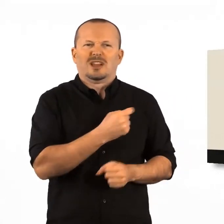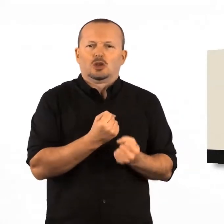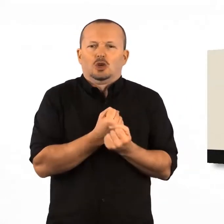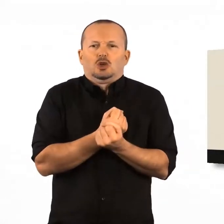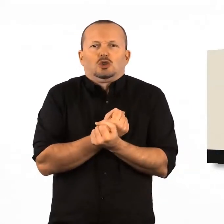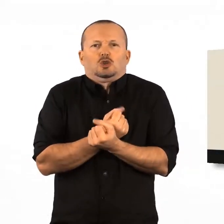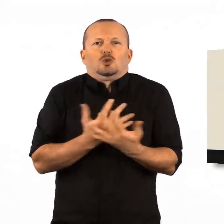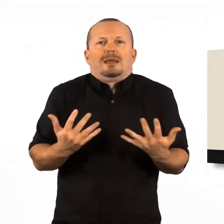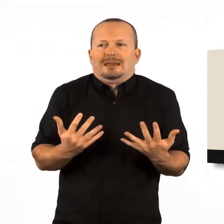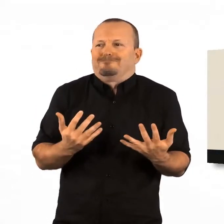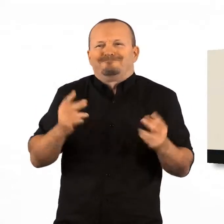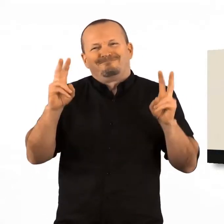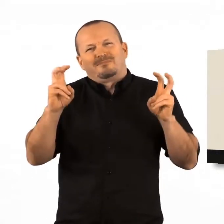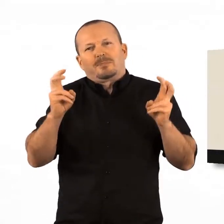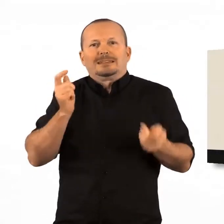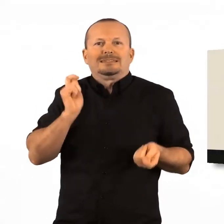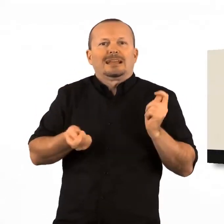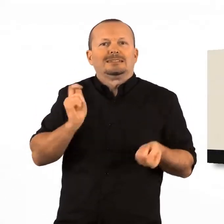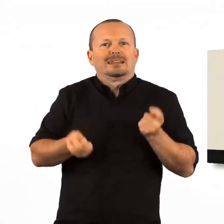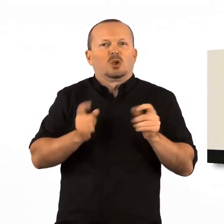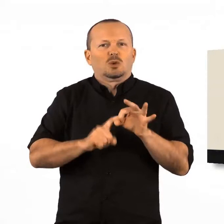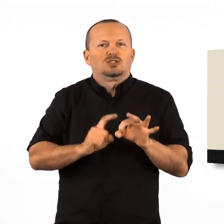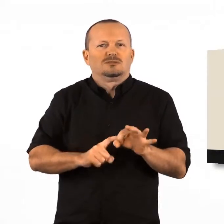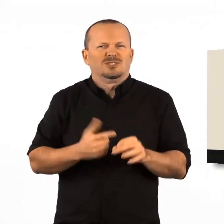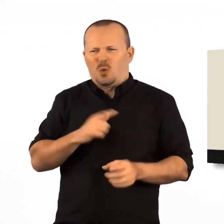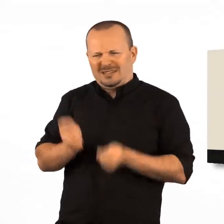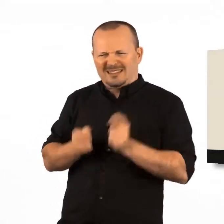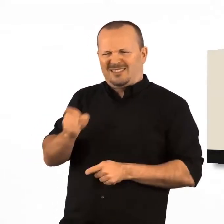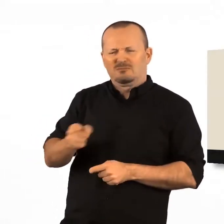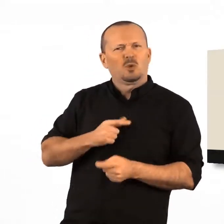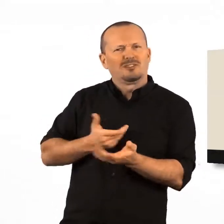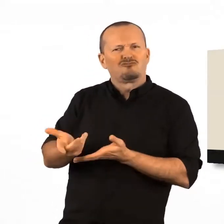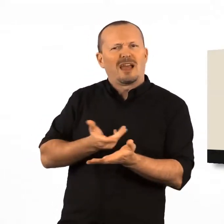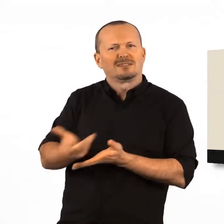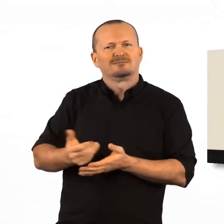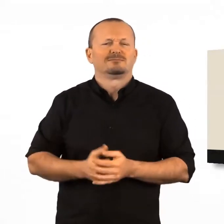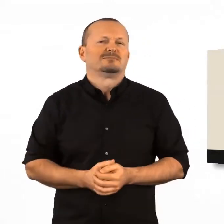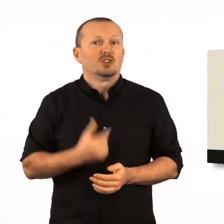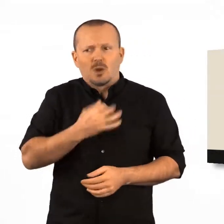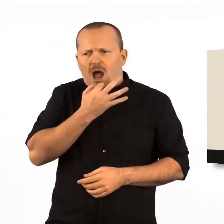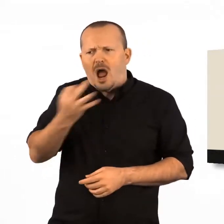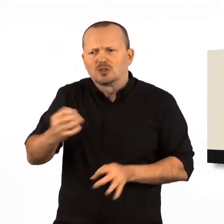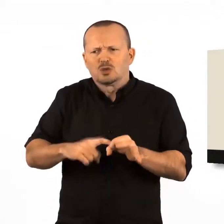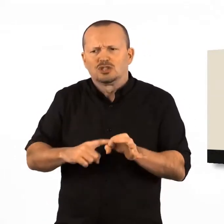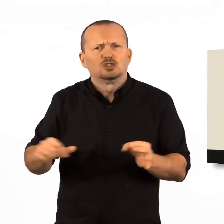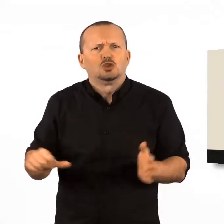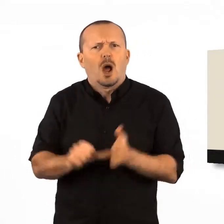many questions that tests because we’re not testing our children were interacting with them, we don’t want to ask them questions that are too hard you’re not going to go